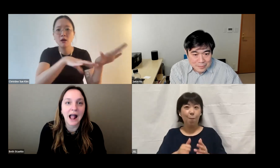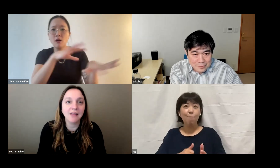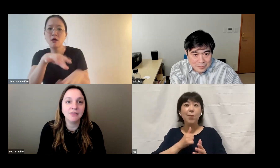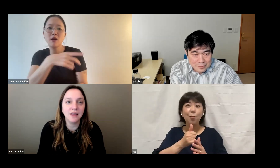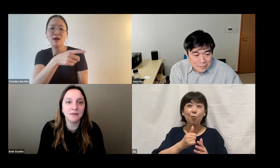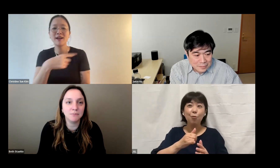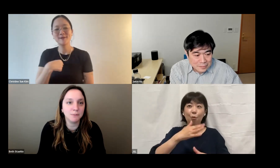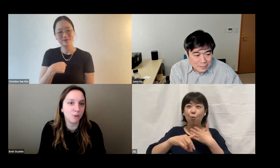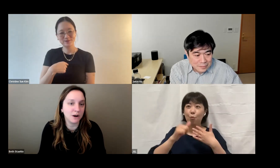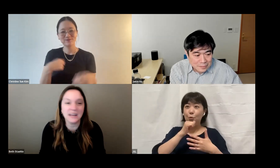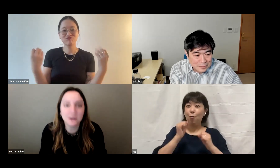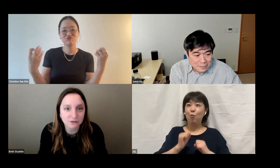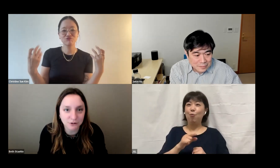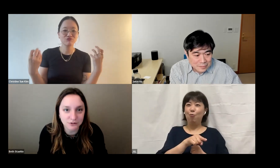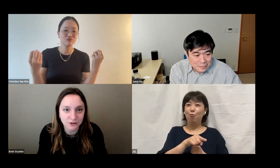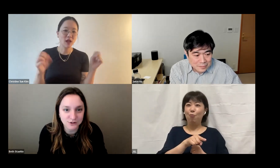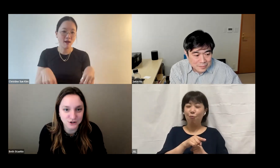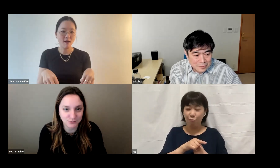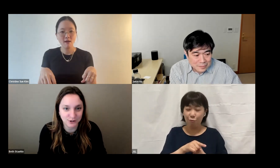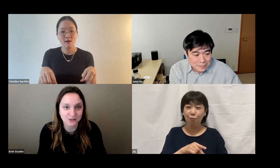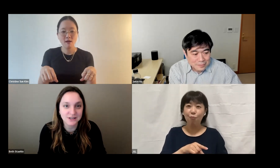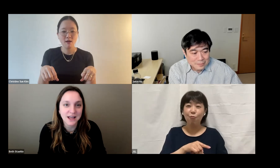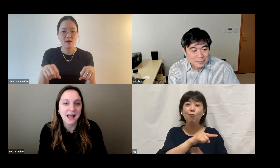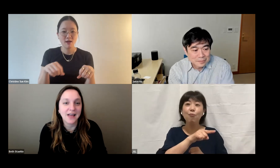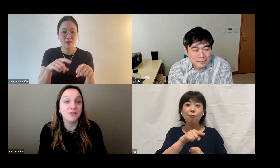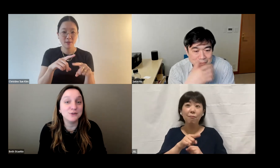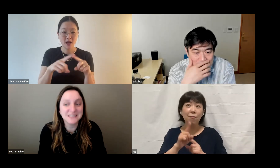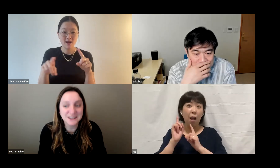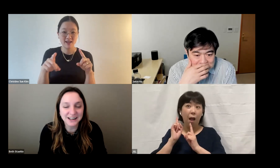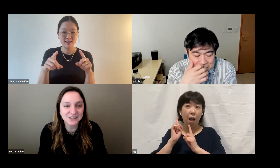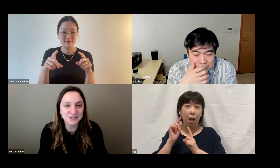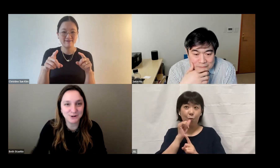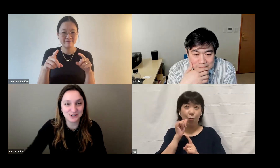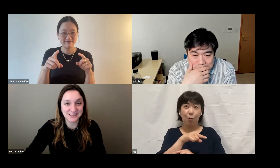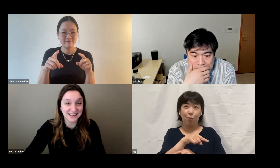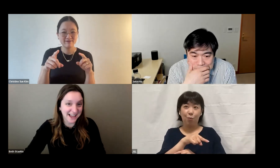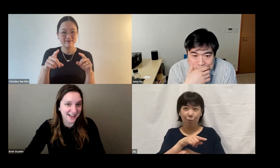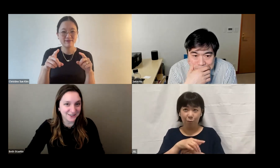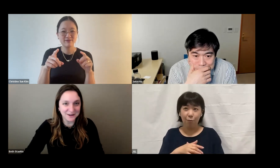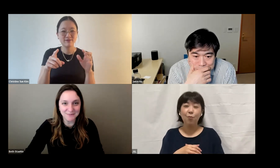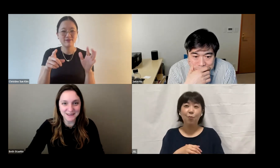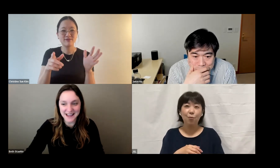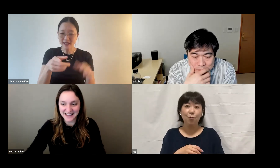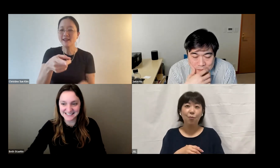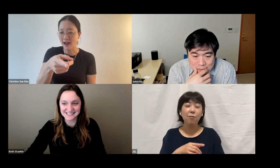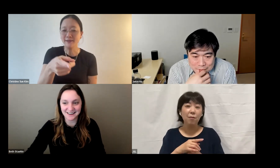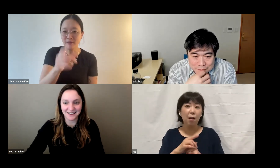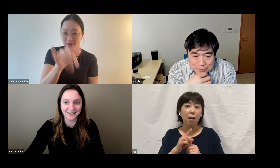And then people want to interview those interpreters and those hearing interpreters say, Yeah, look at me, I can sign.